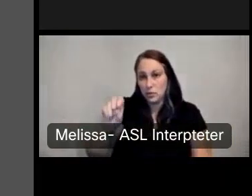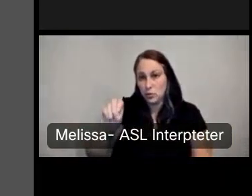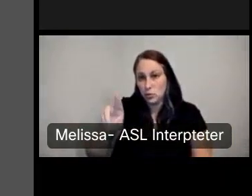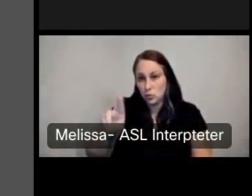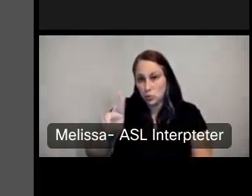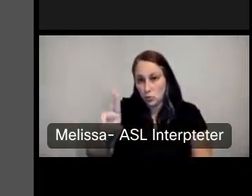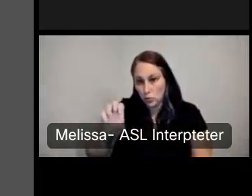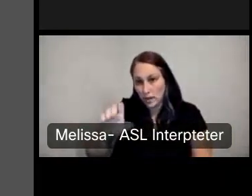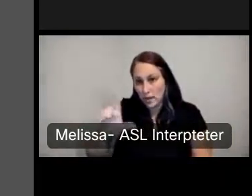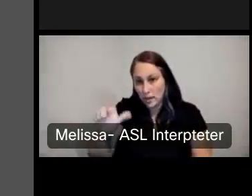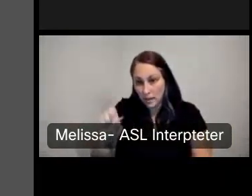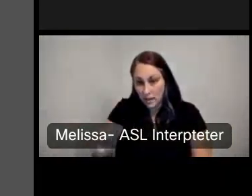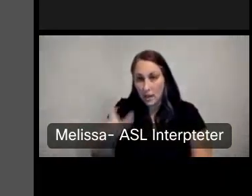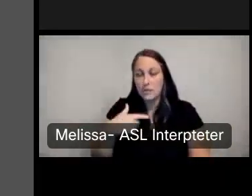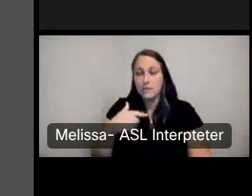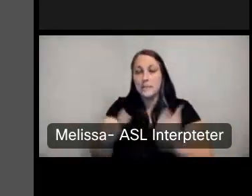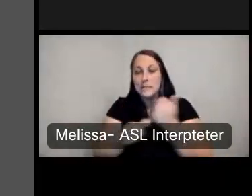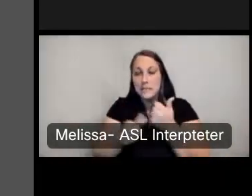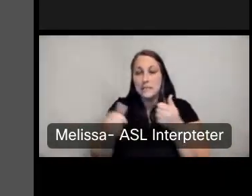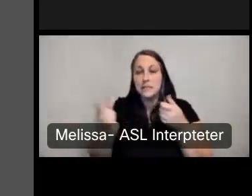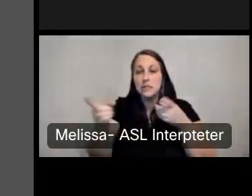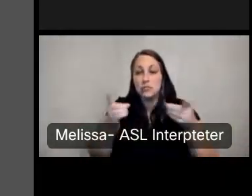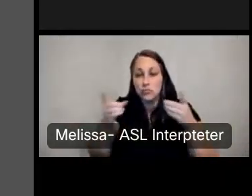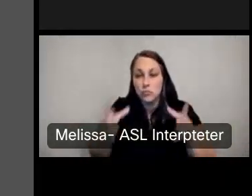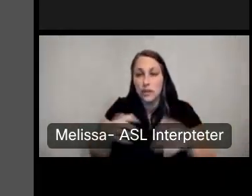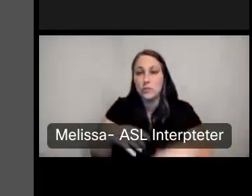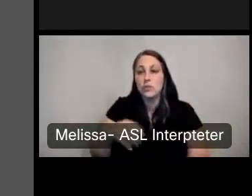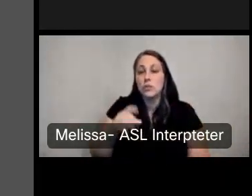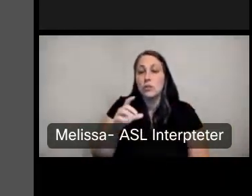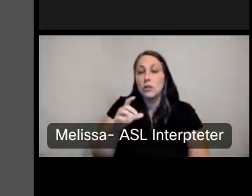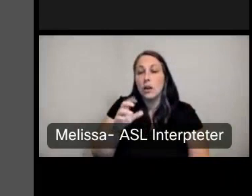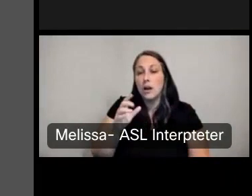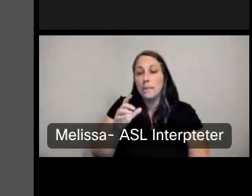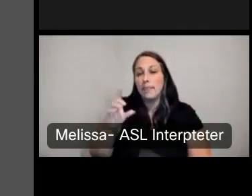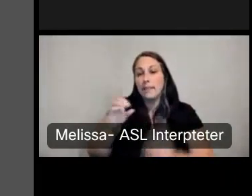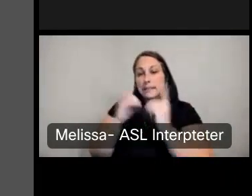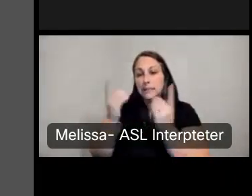operations that helps oversee the DC circulator at the district Department of Transportation